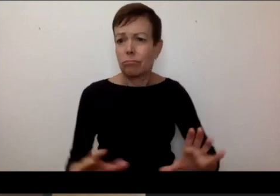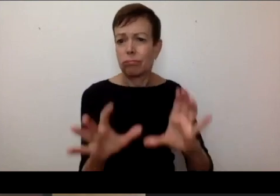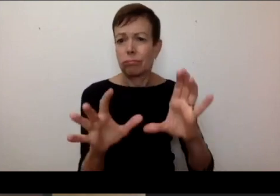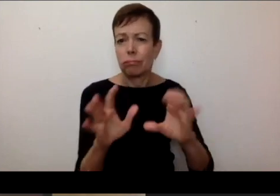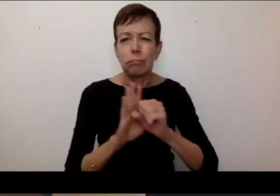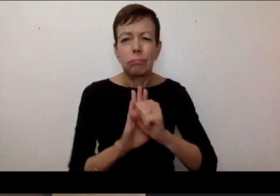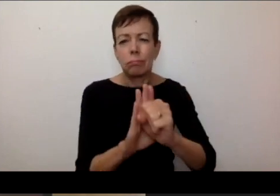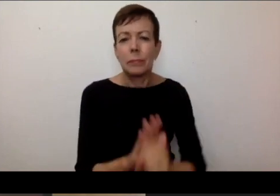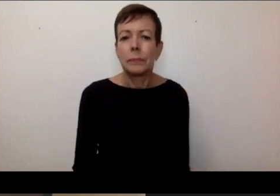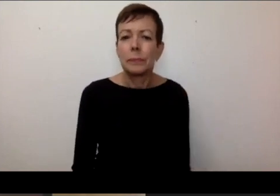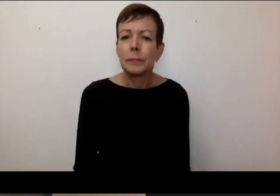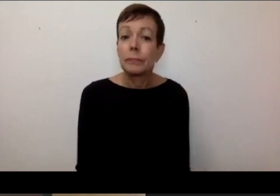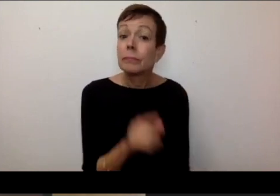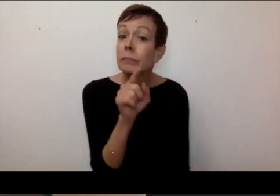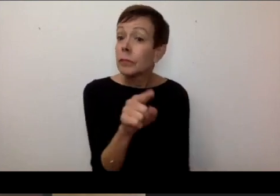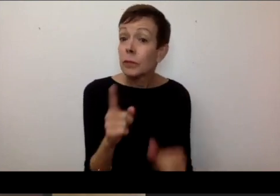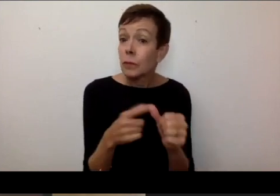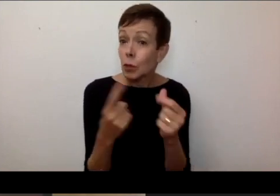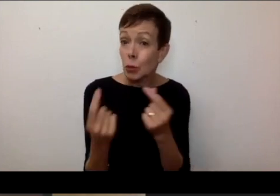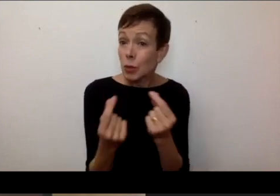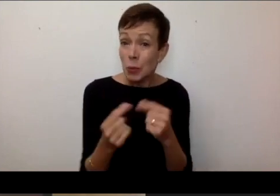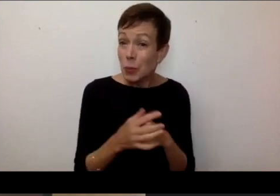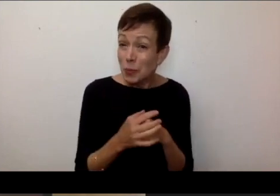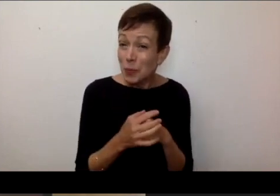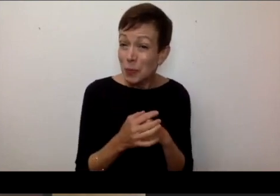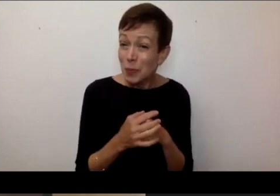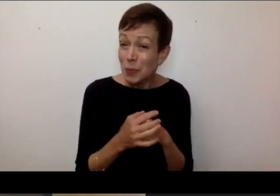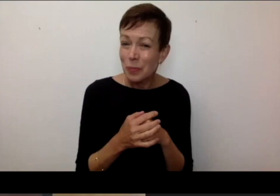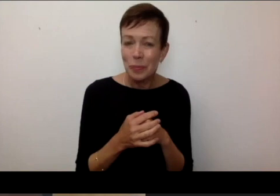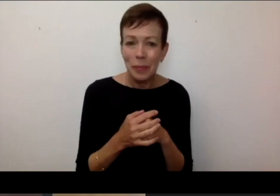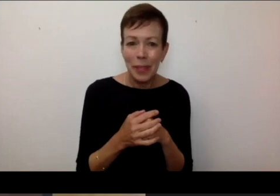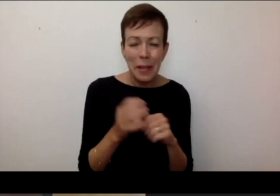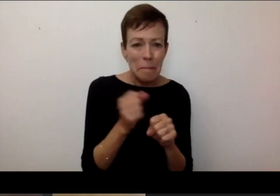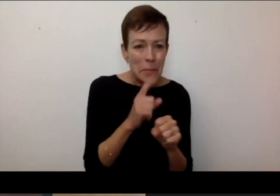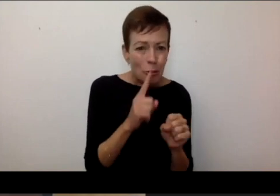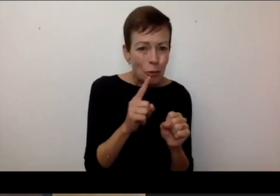the first thing you can do i'm just gonna make sure that's up